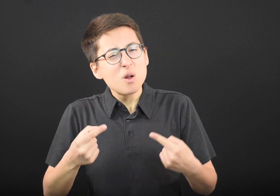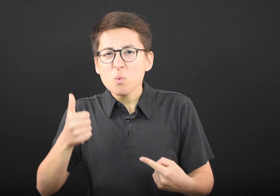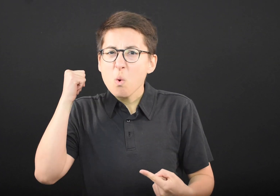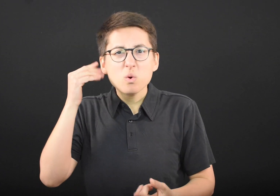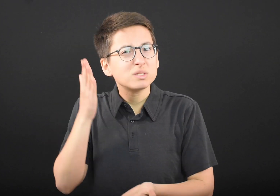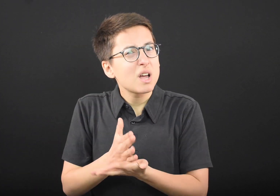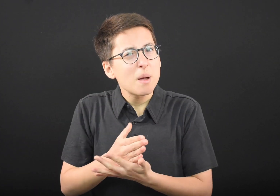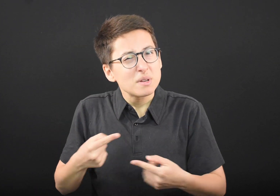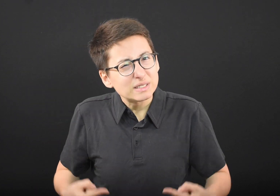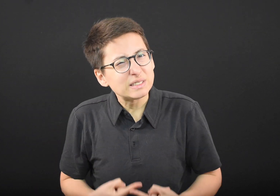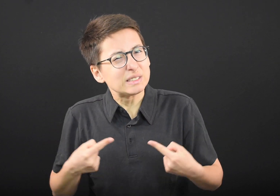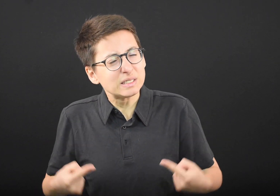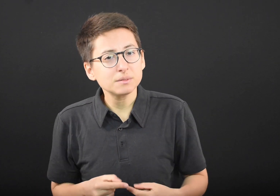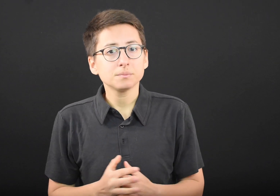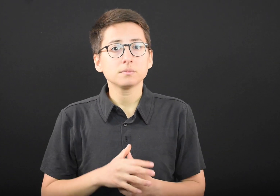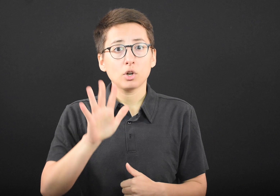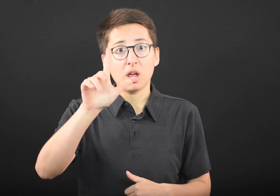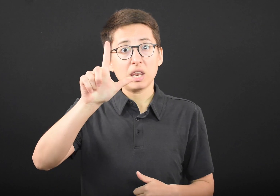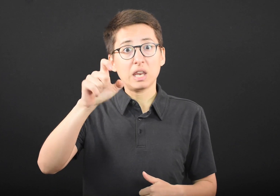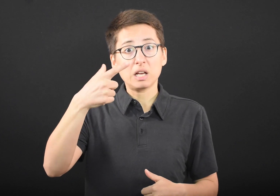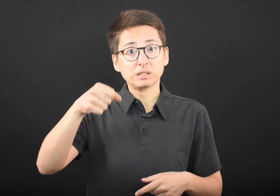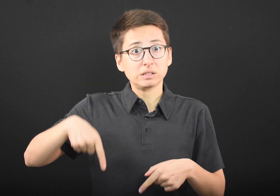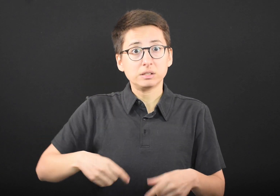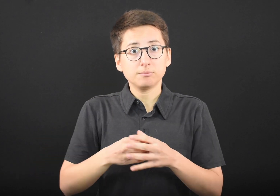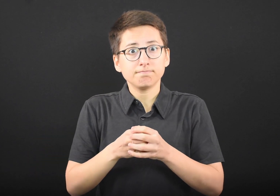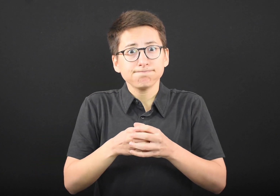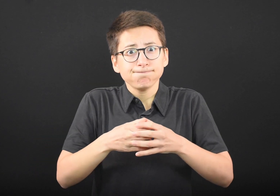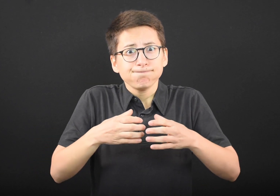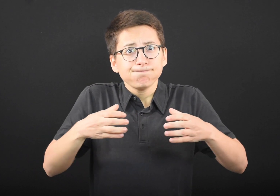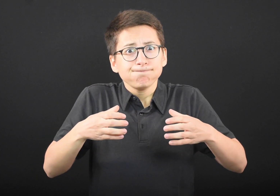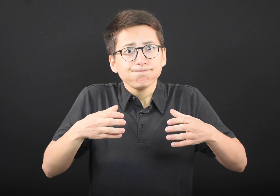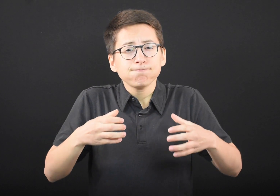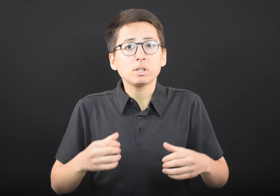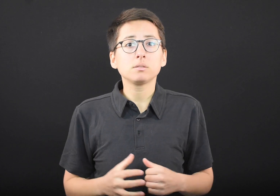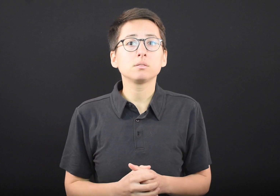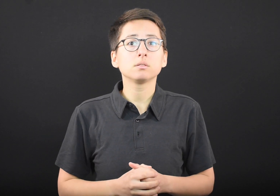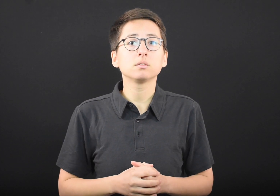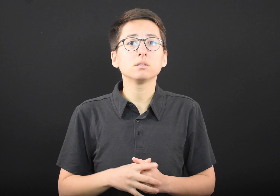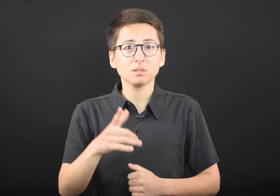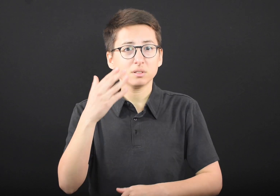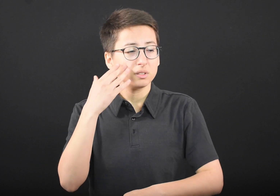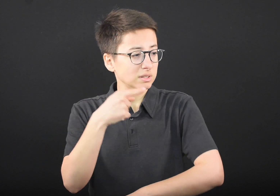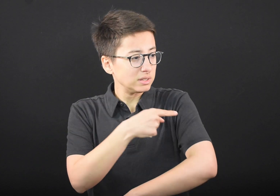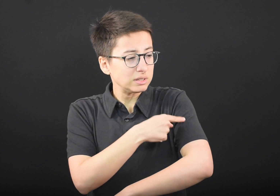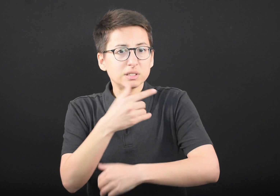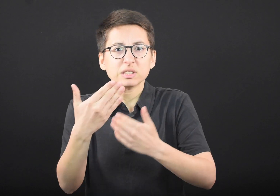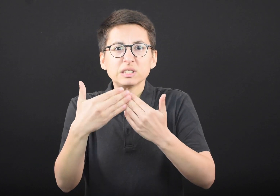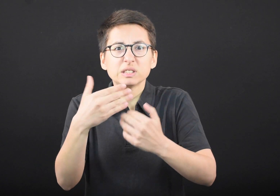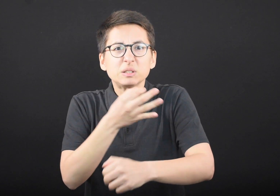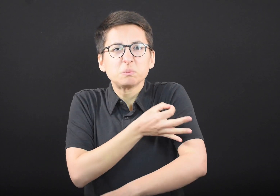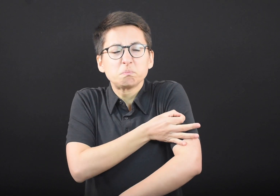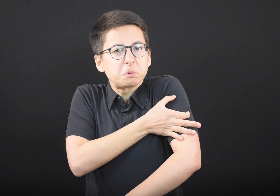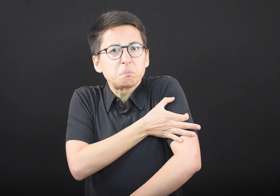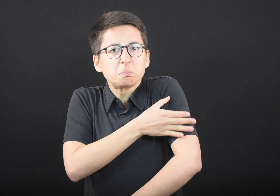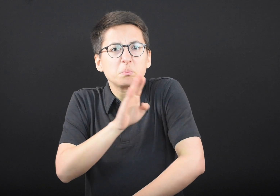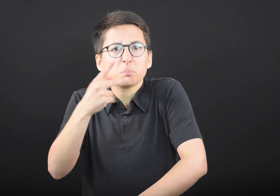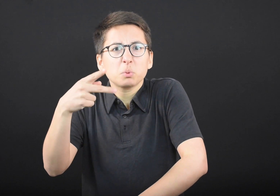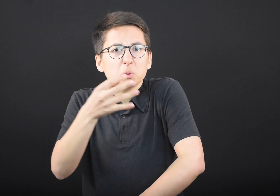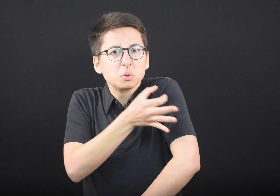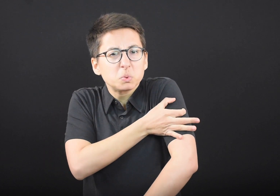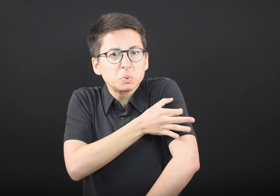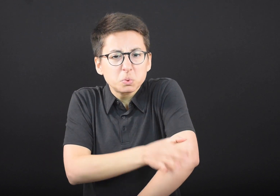that doesn’t go away o Leg swelling o Bruising easily